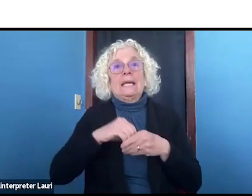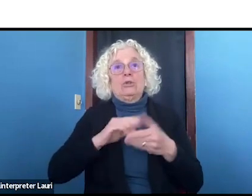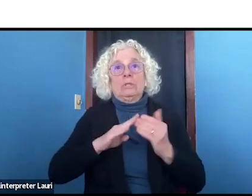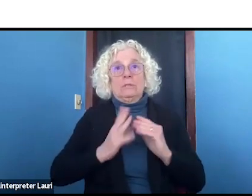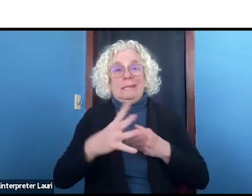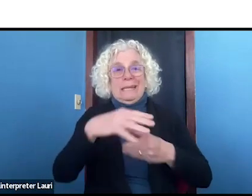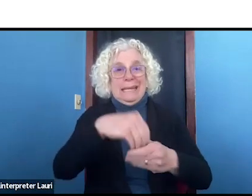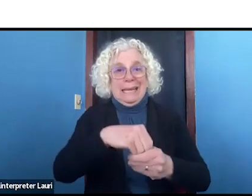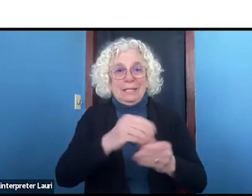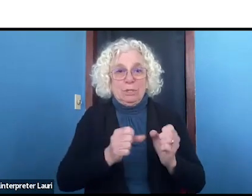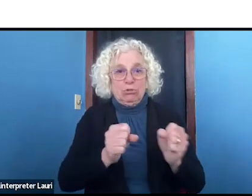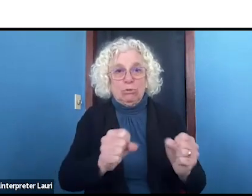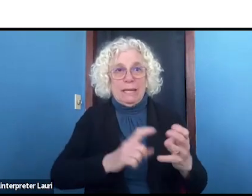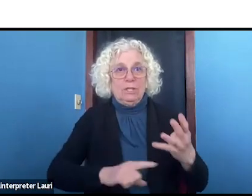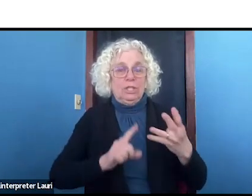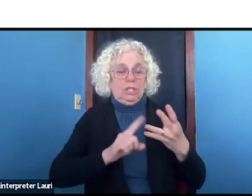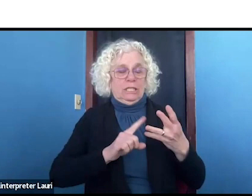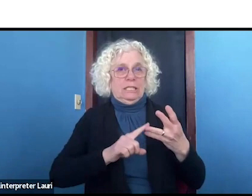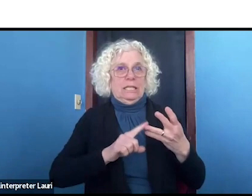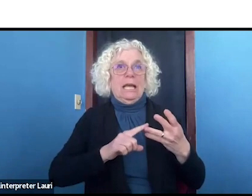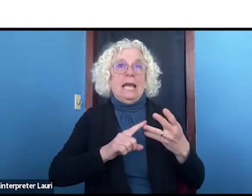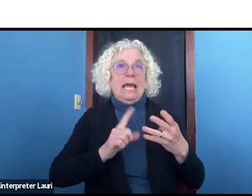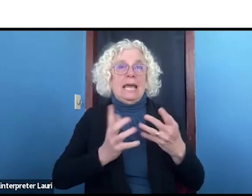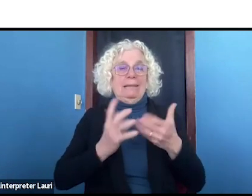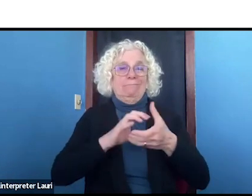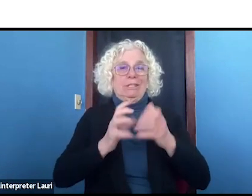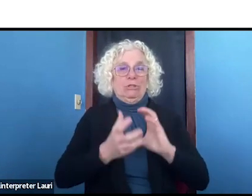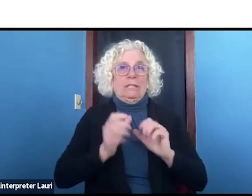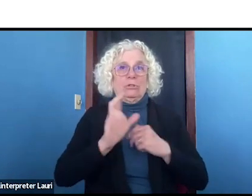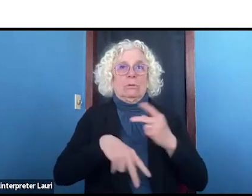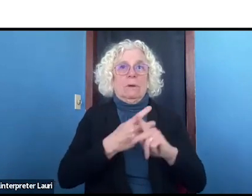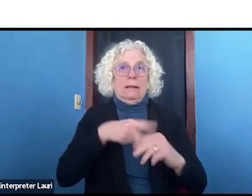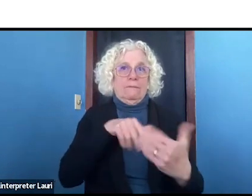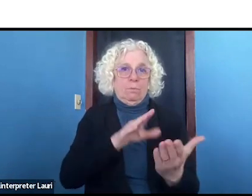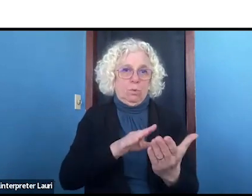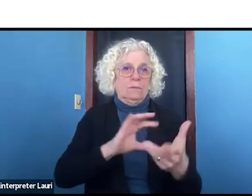and an intersectional approach to crisis response.